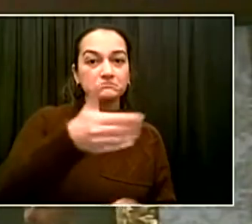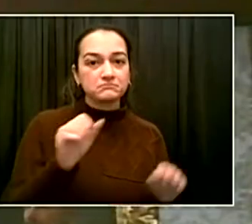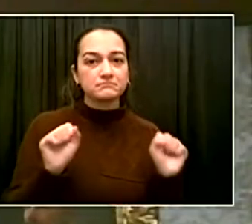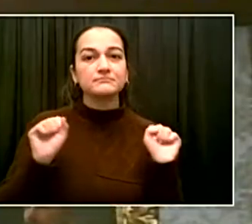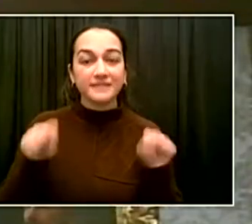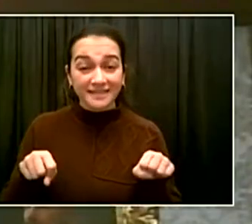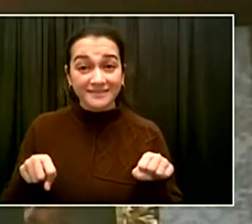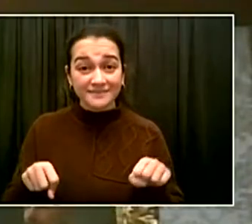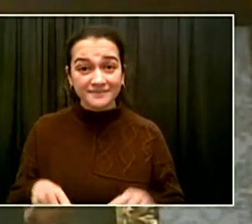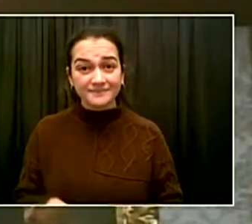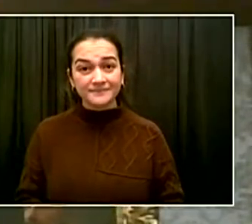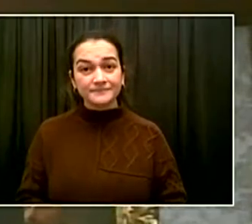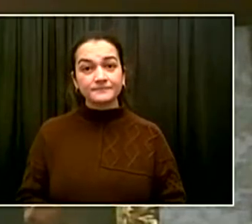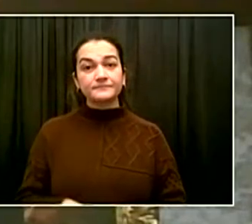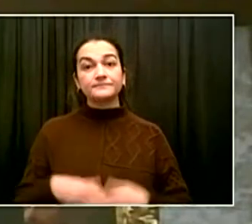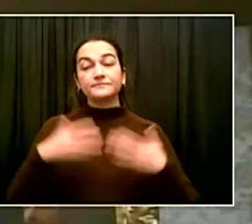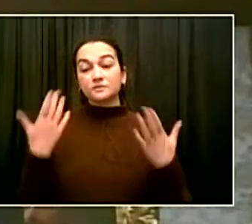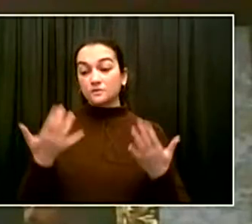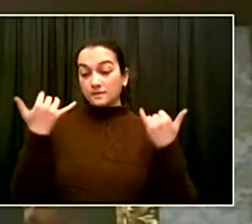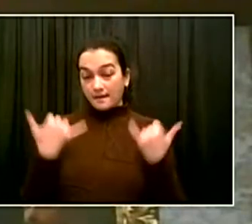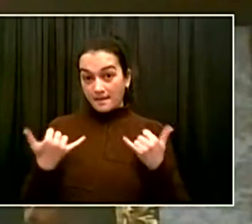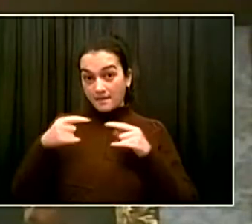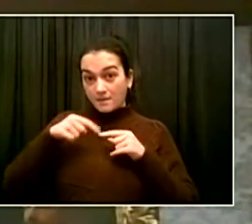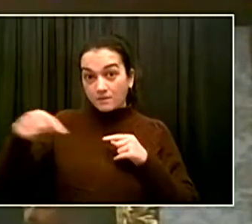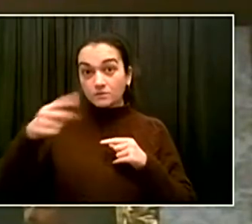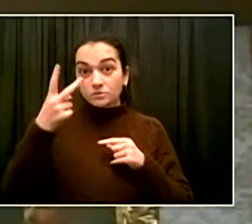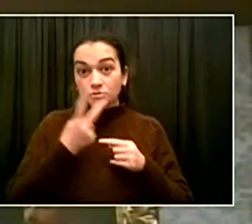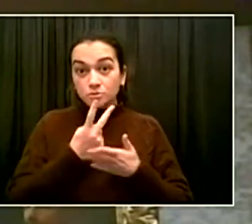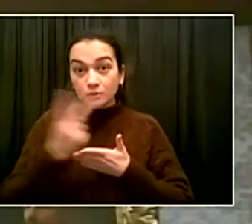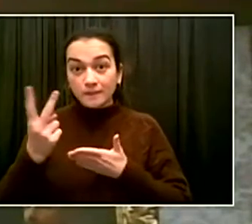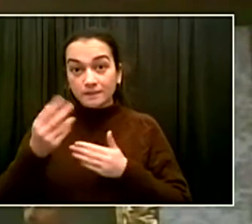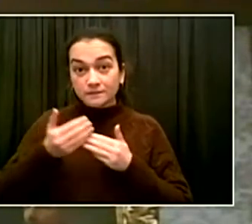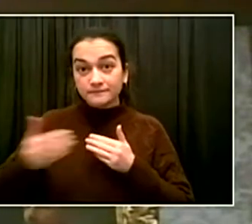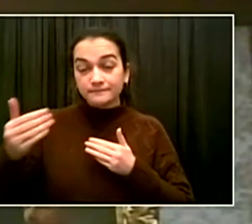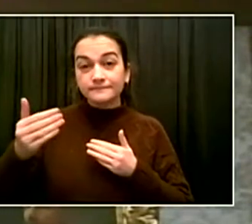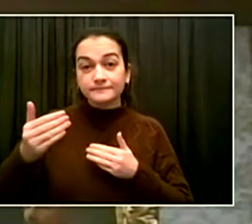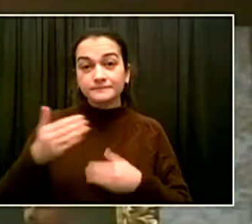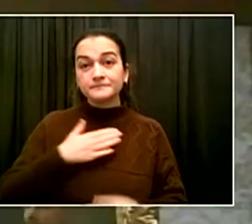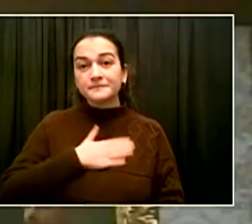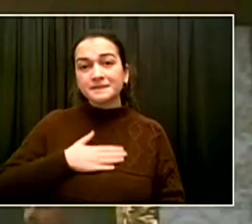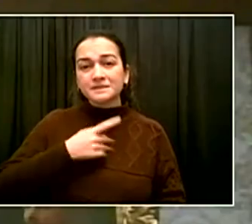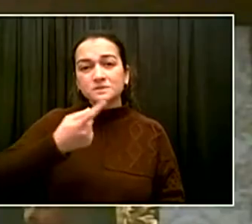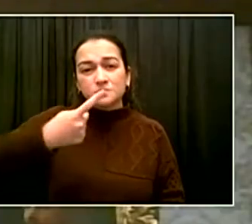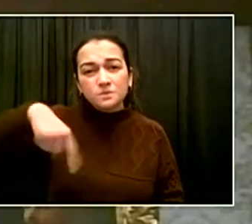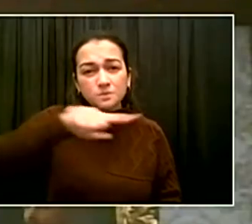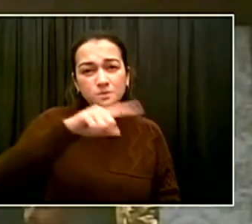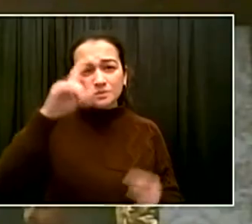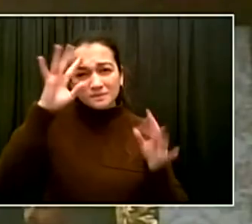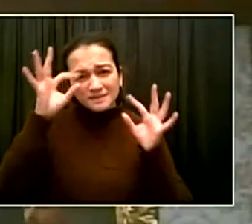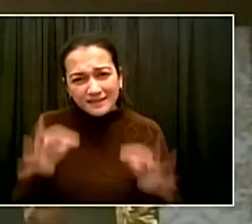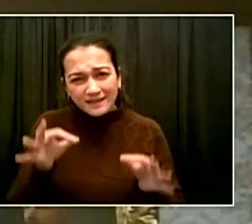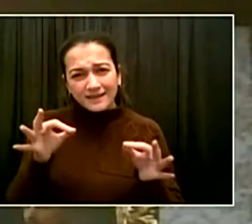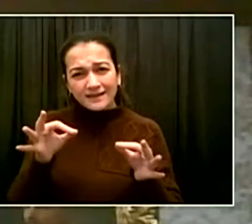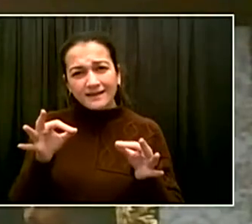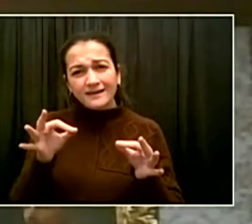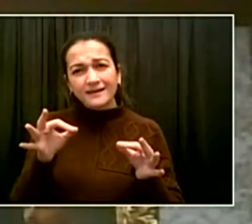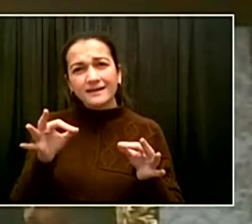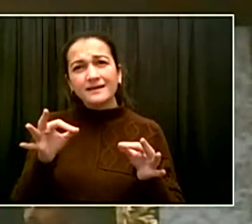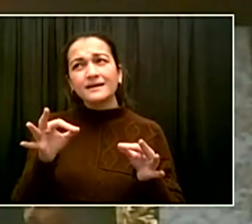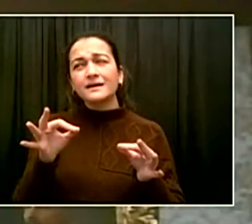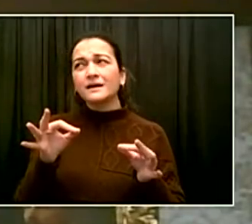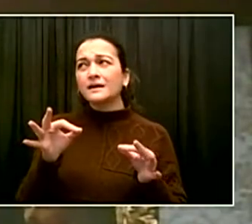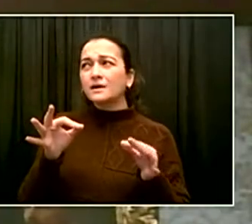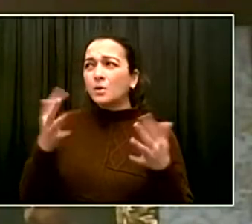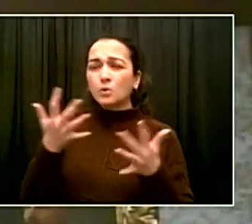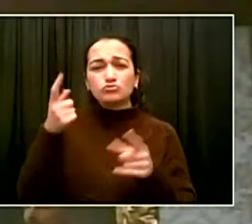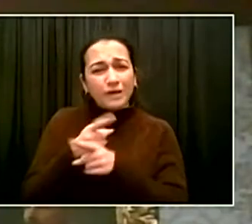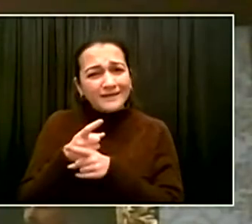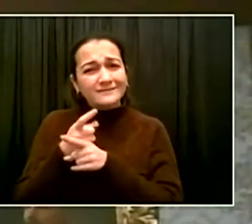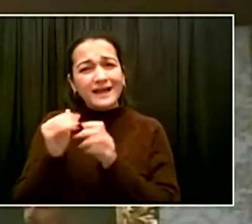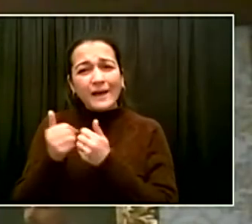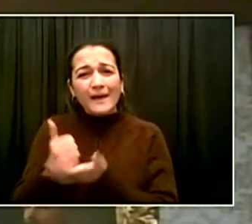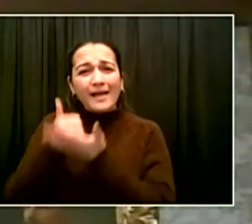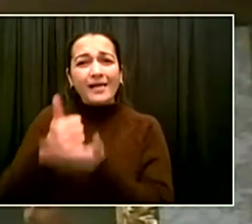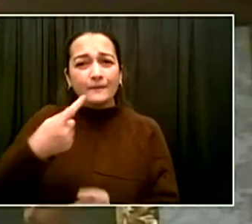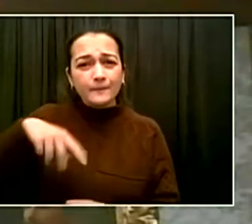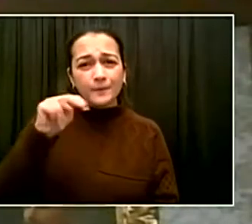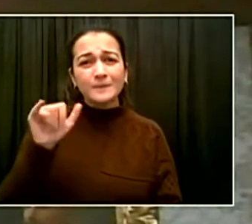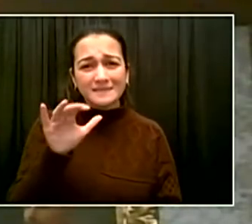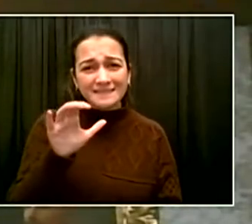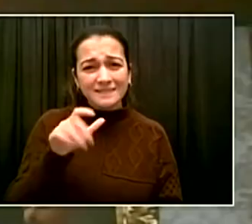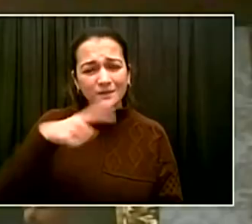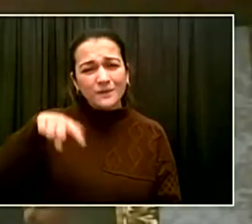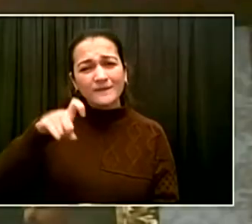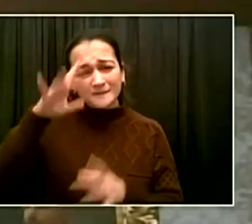MOMENT FOR US, THE PERSONAL